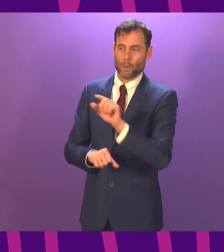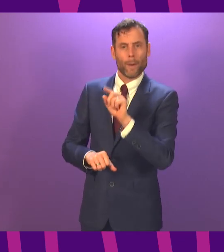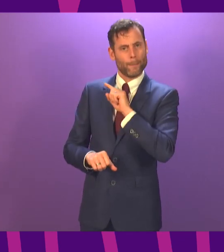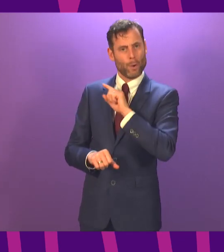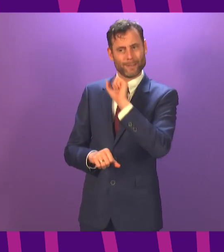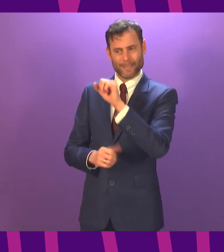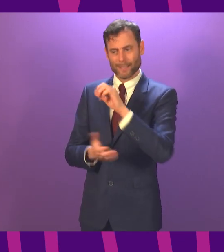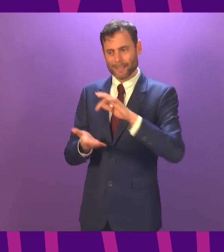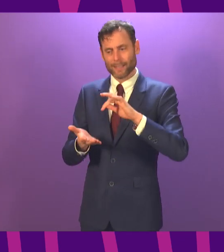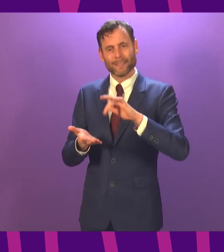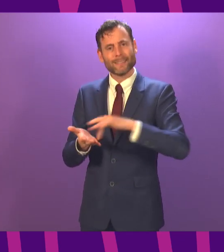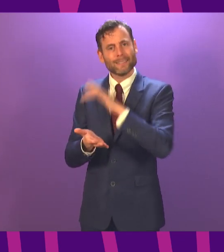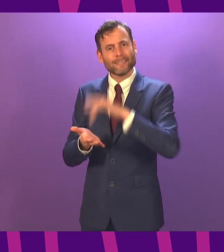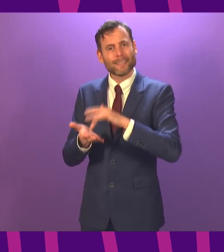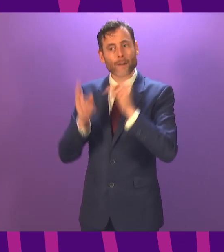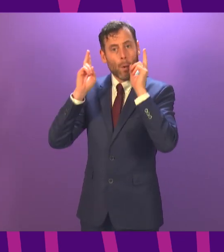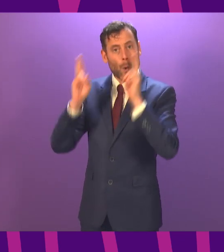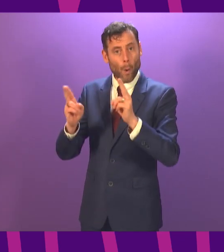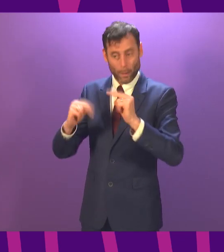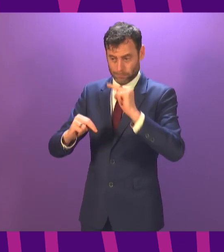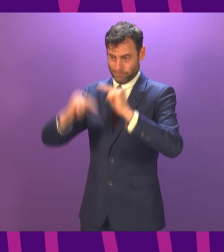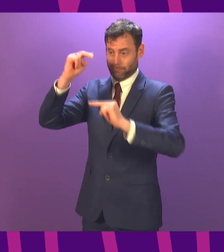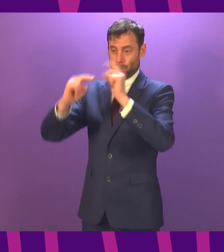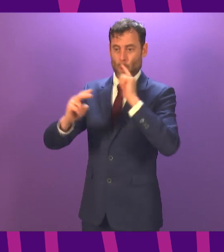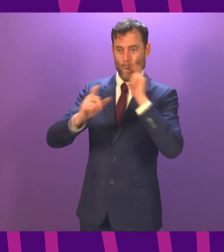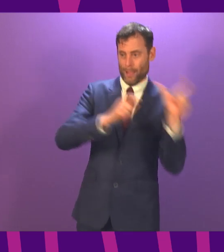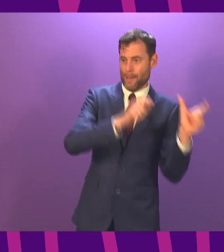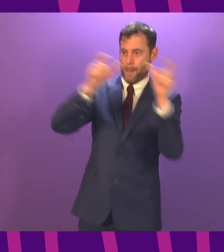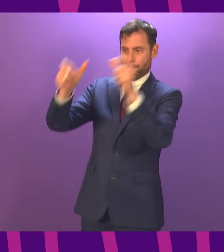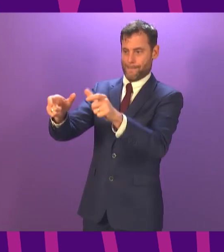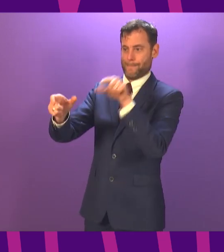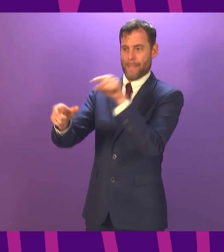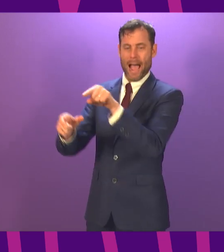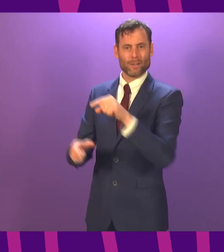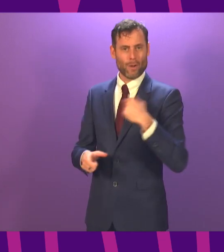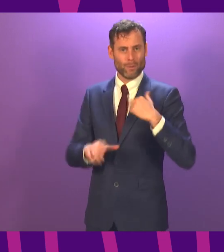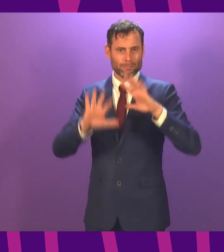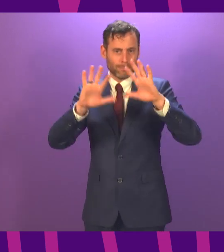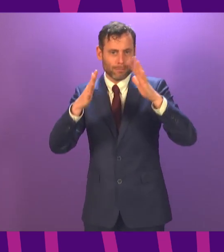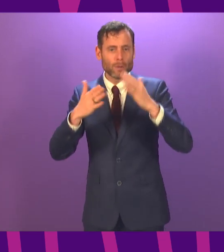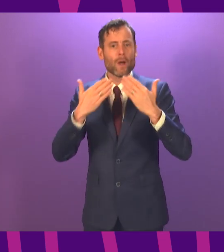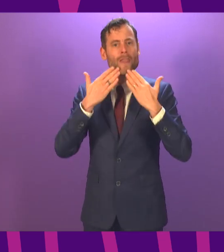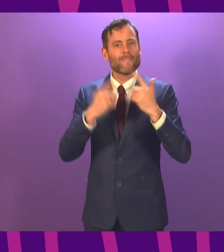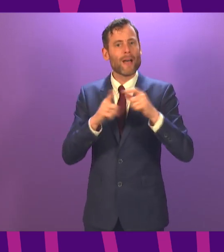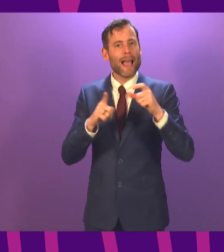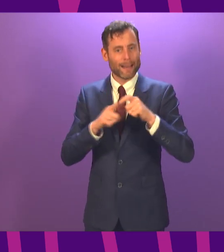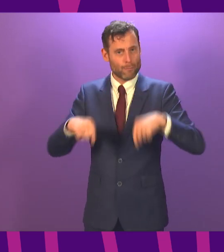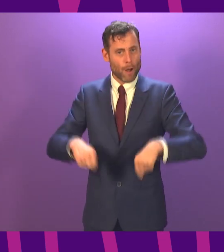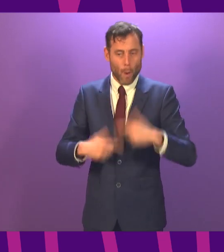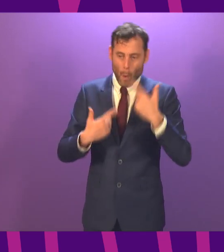of Perth city hall. That is really good news. I thank the people in Edinburgh who safeguarded the stone so well over the years, and I am